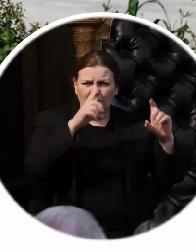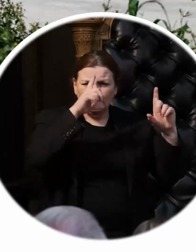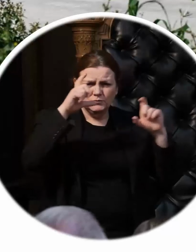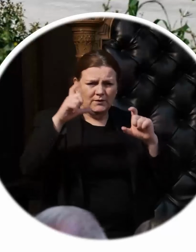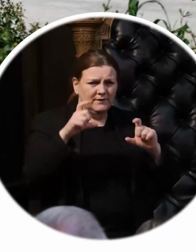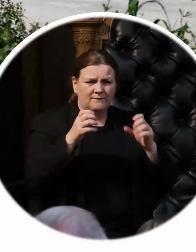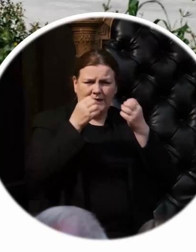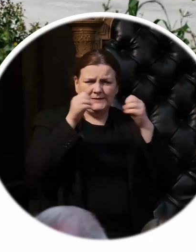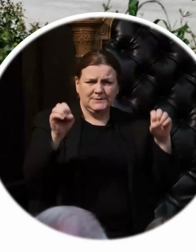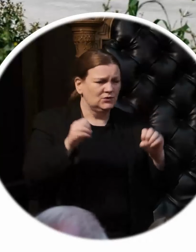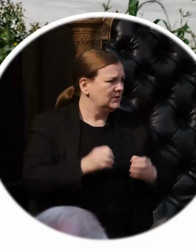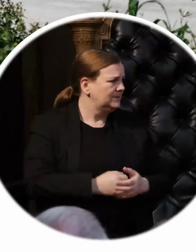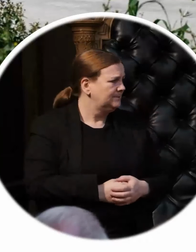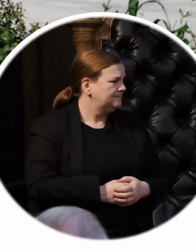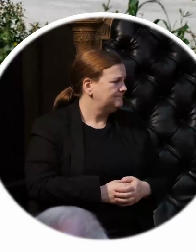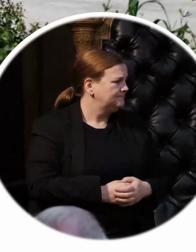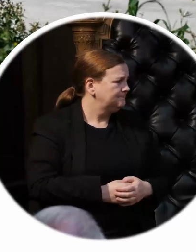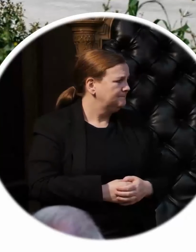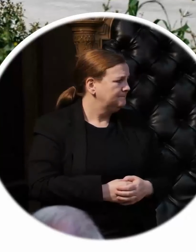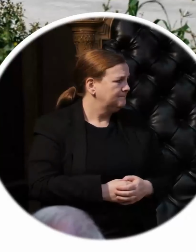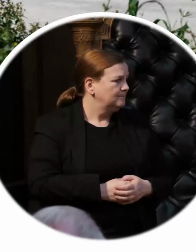Exhibition and it was an industrial exhibition.